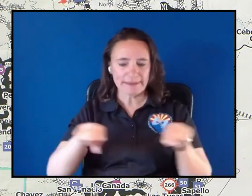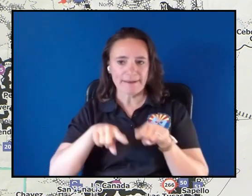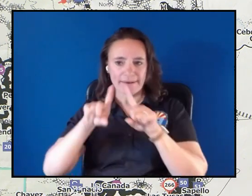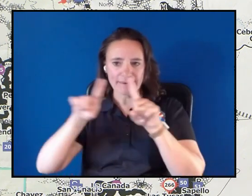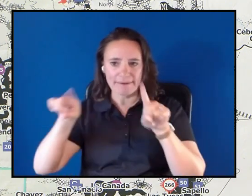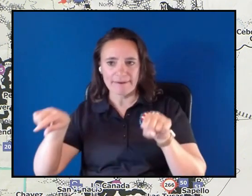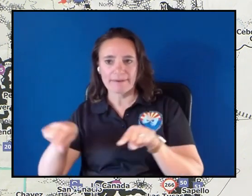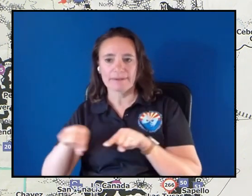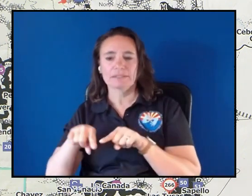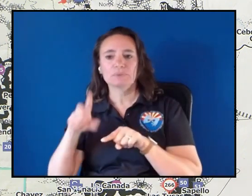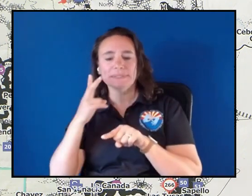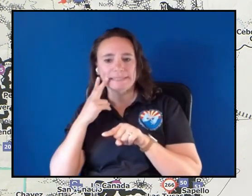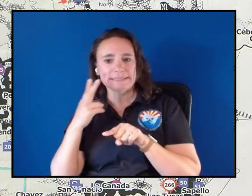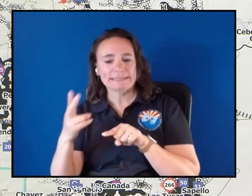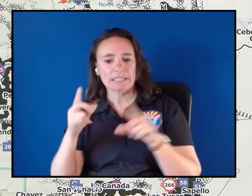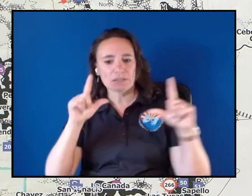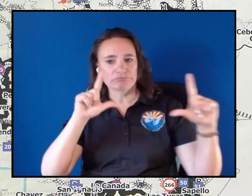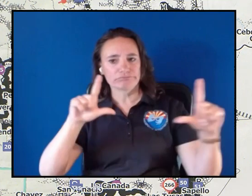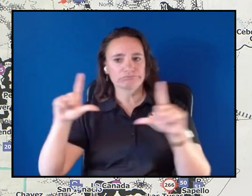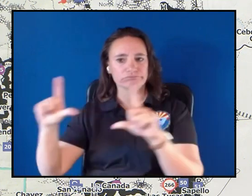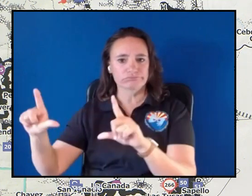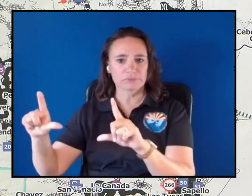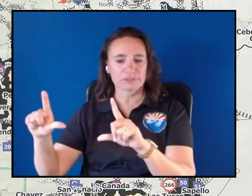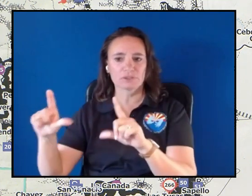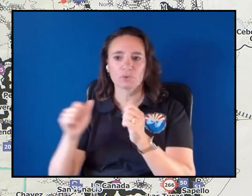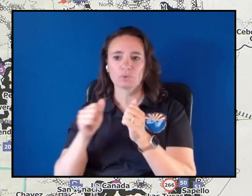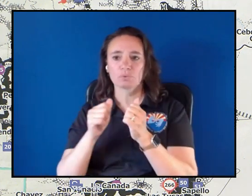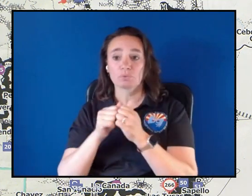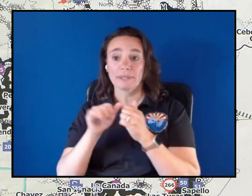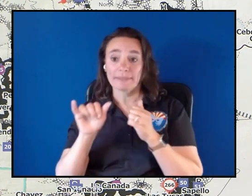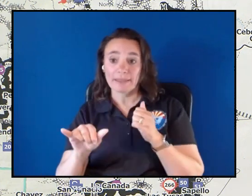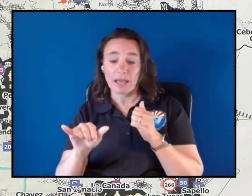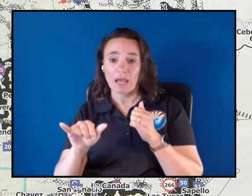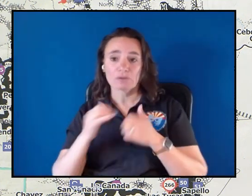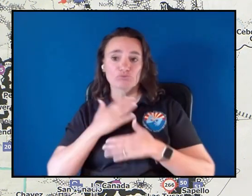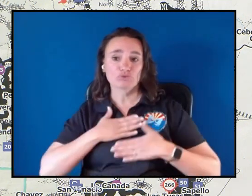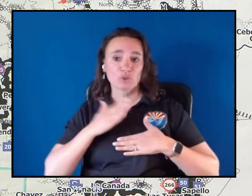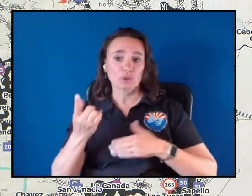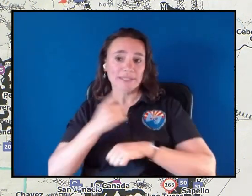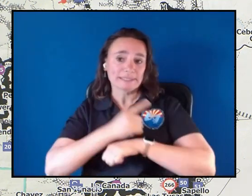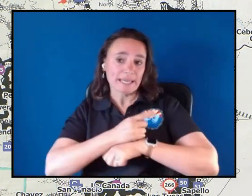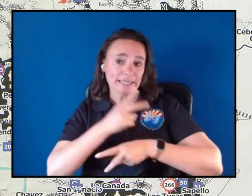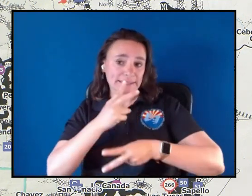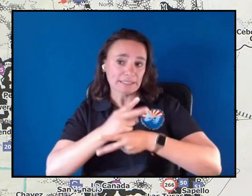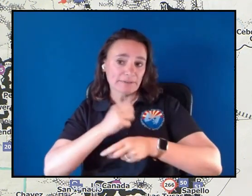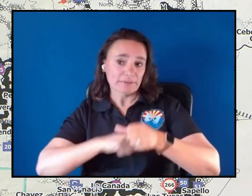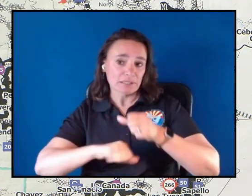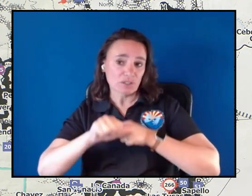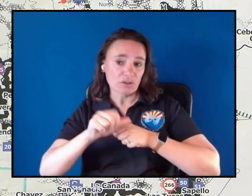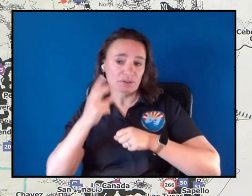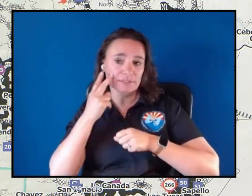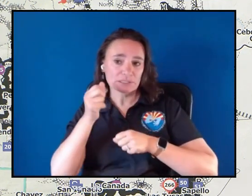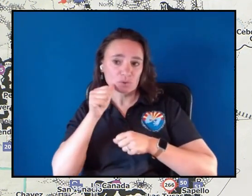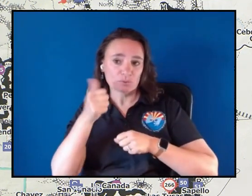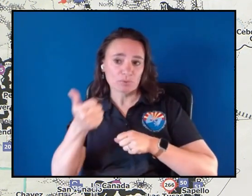With that, have a great day. Take care of each other and we'll see you back here tomorrow.